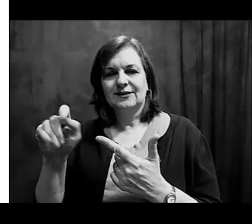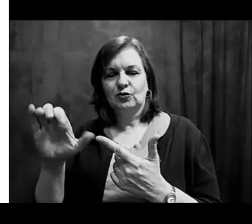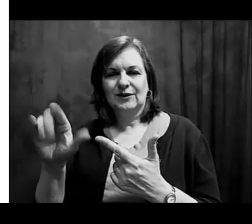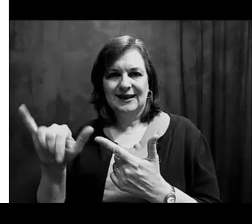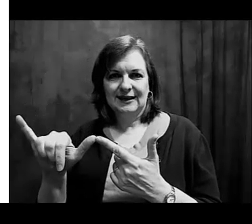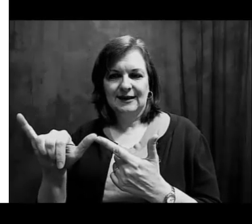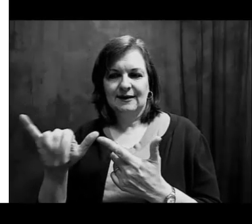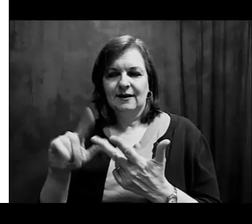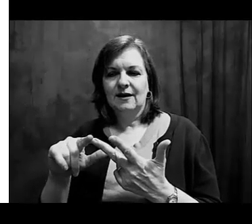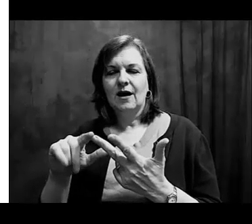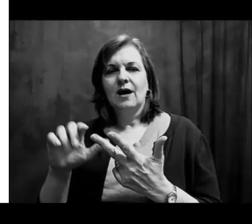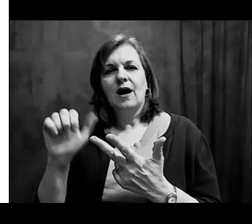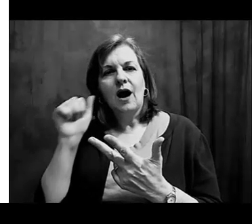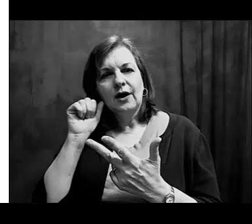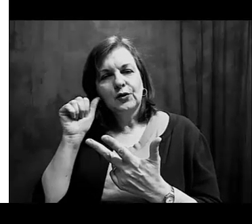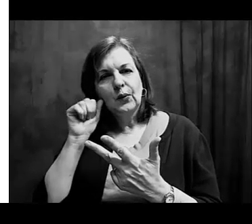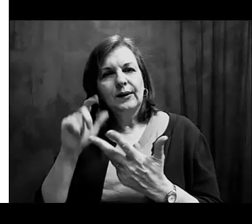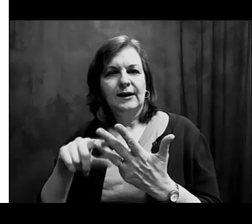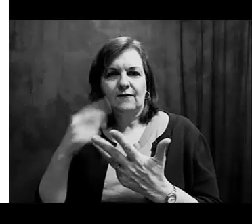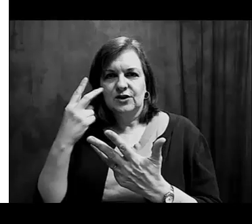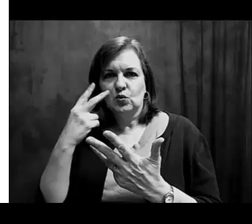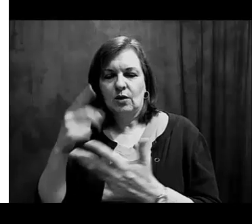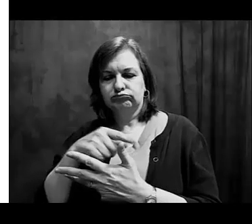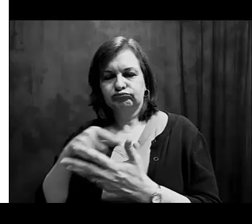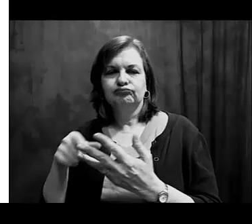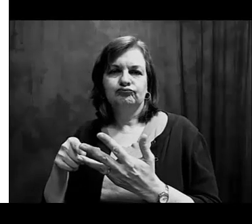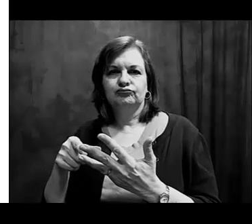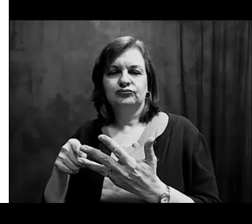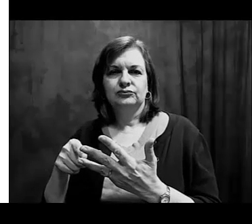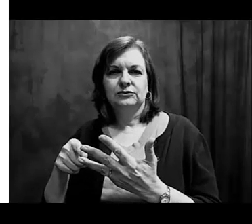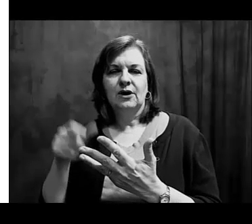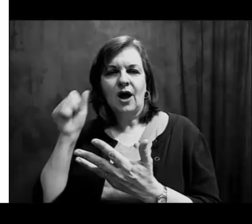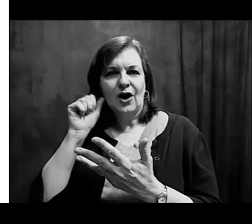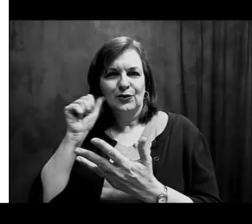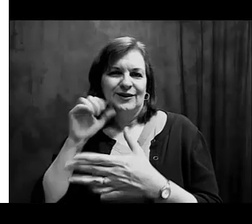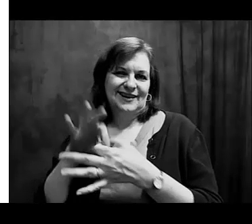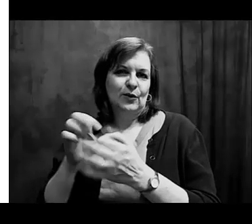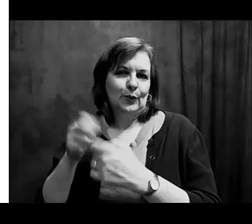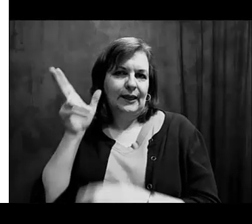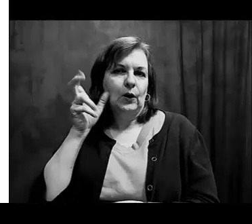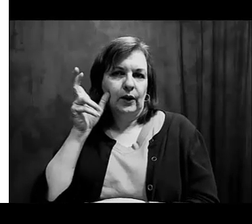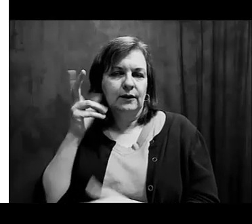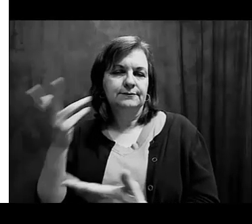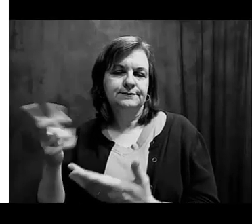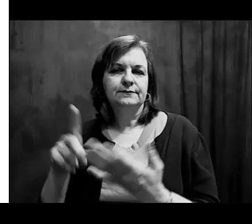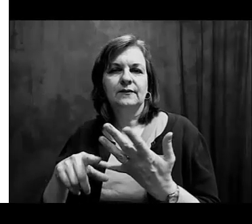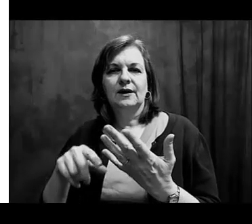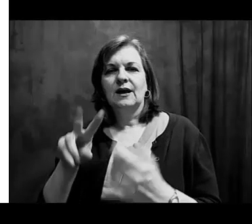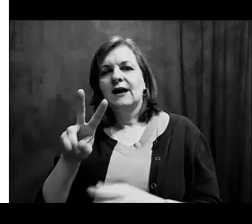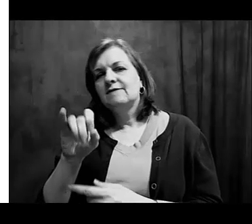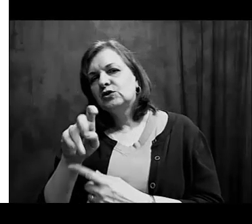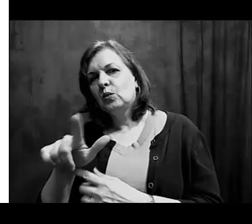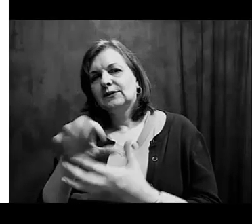auditory and visual - as you might expect - auditory is assocaited with hearing and visual is associated with your eye / eyes